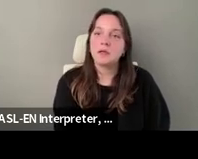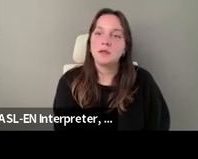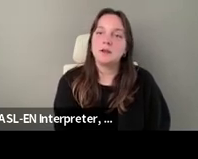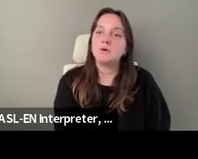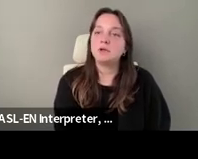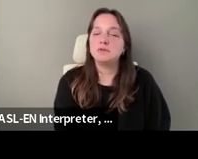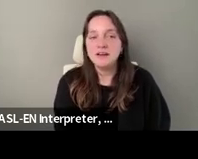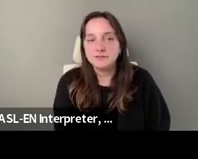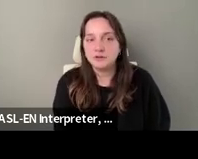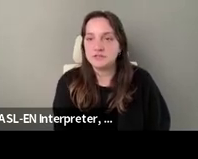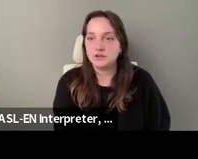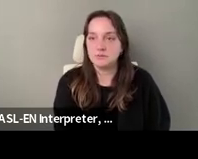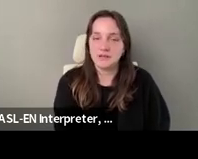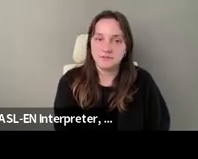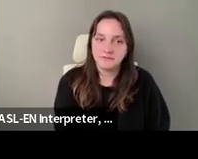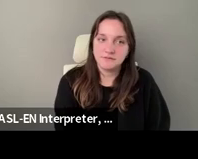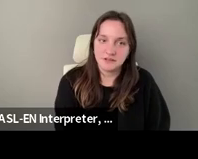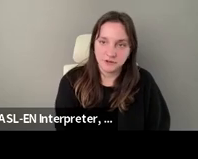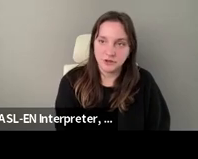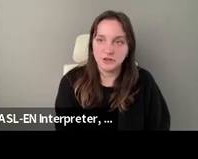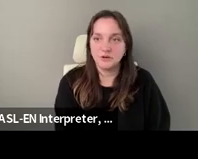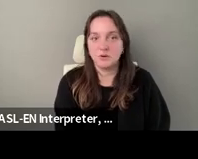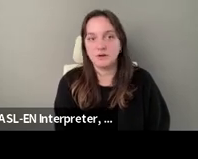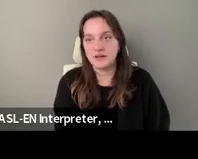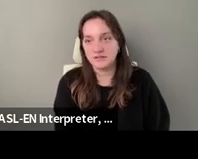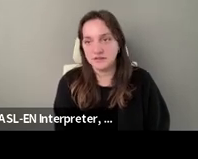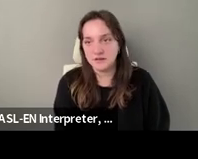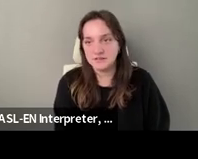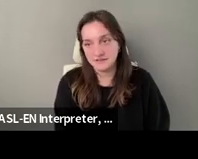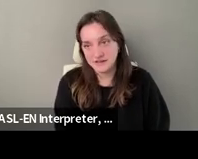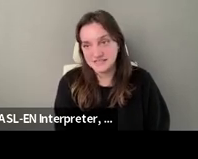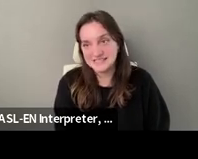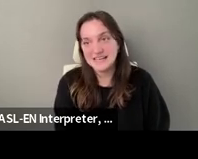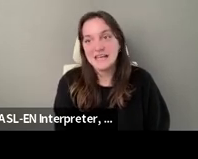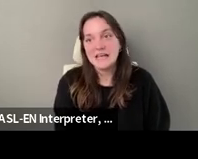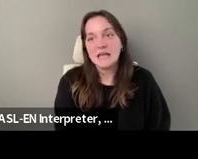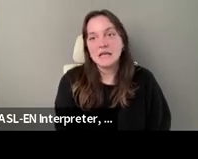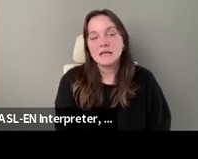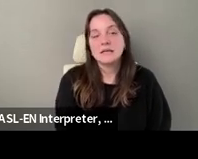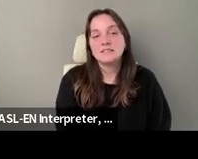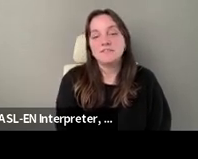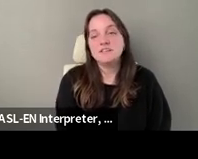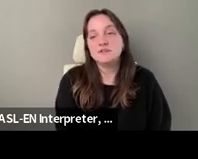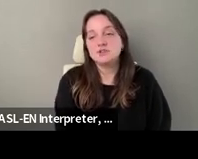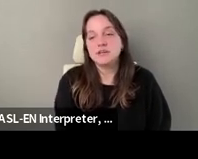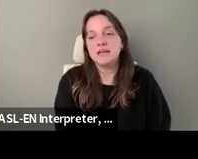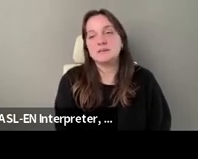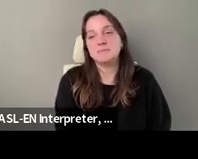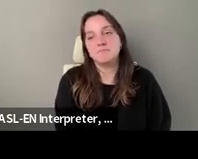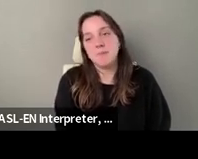Now, you might have heard the term deafhood or deafness. Deafness is usually a medical